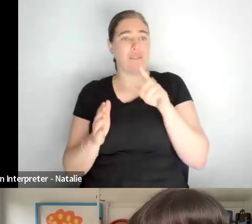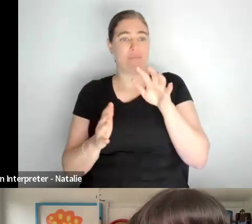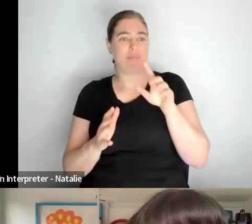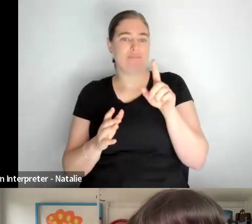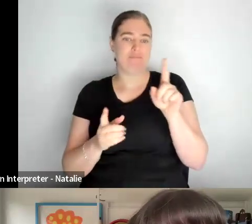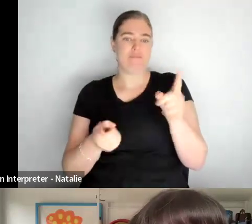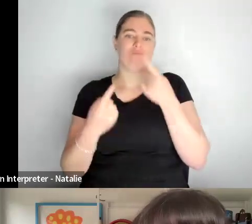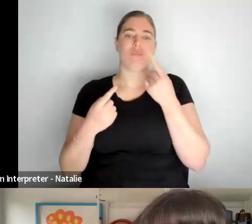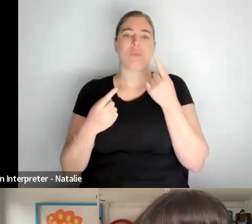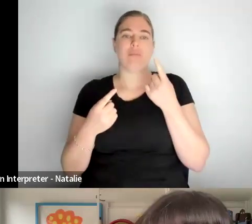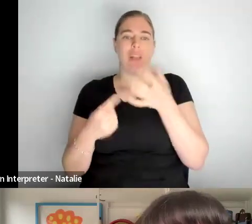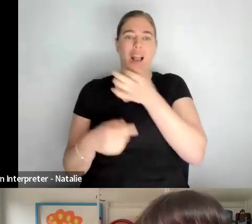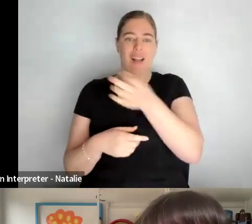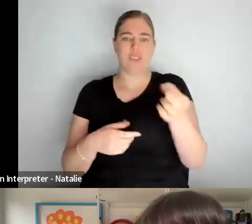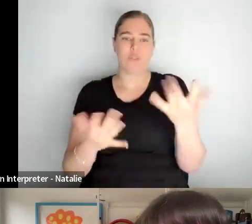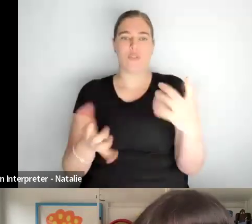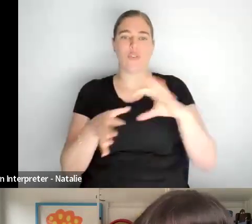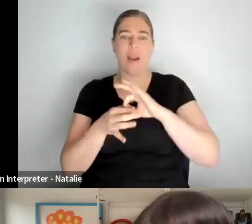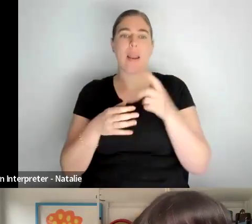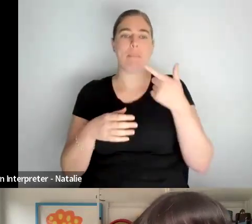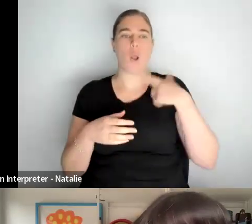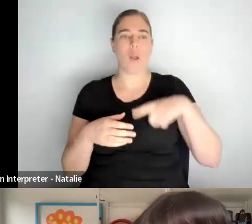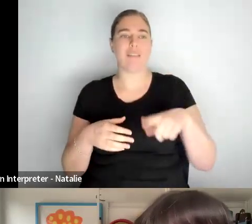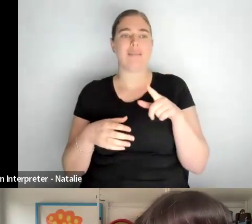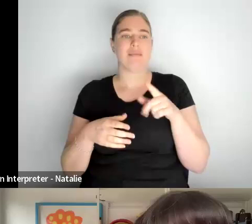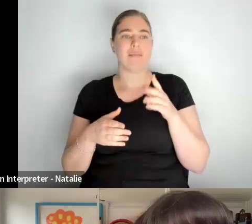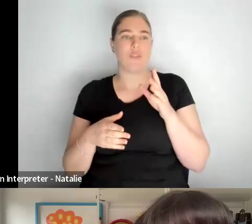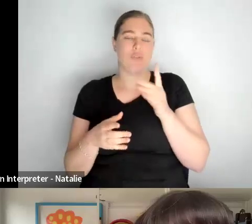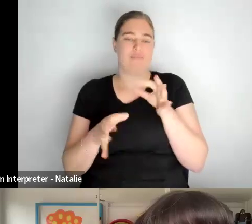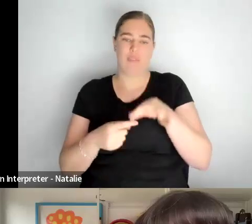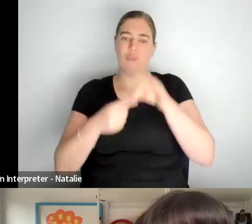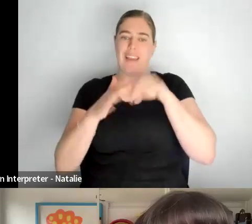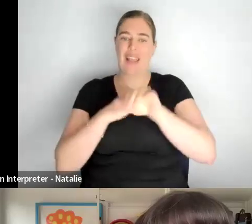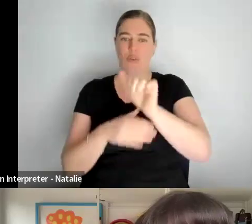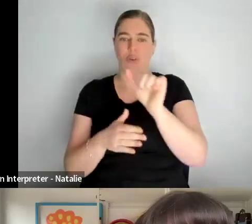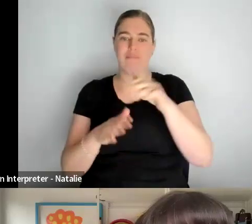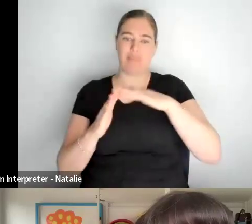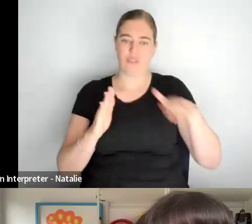So it's about leaning on each other, asking questions and making sure that you are kind